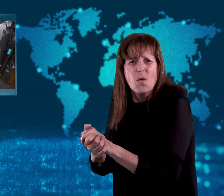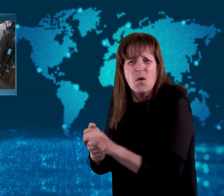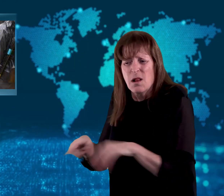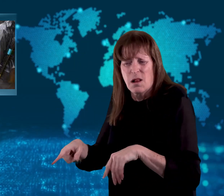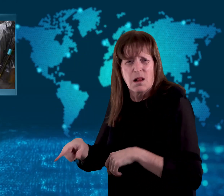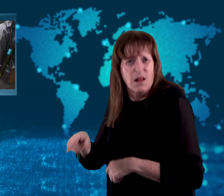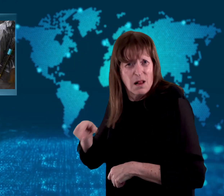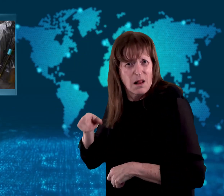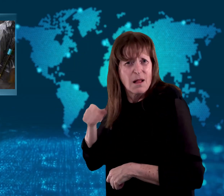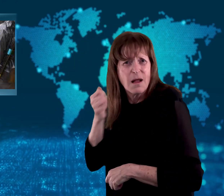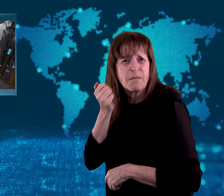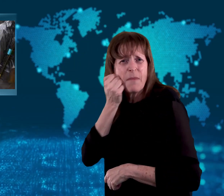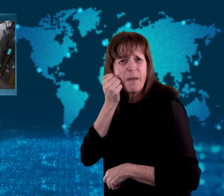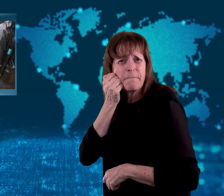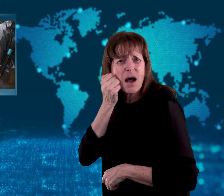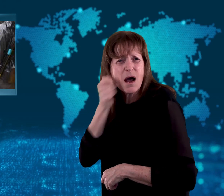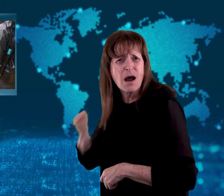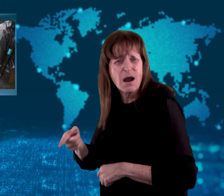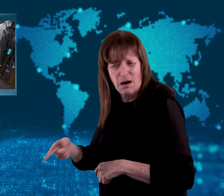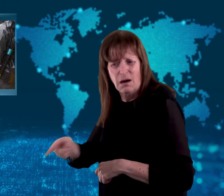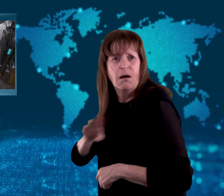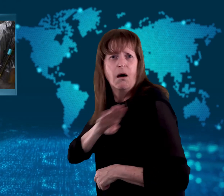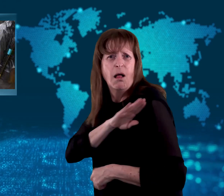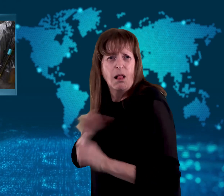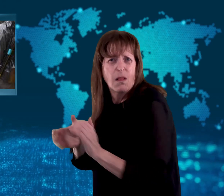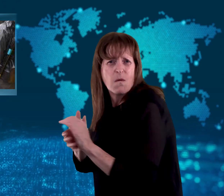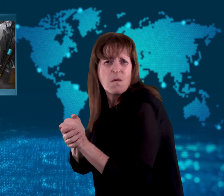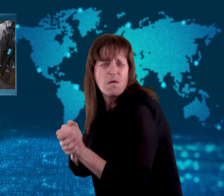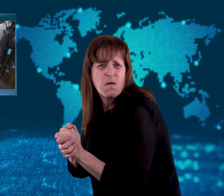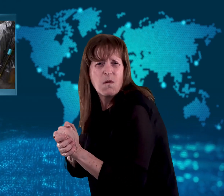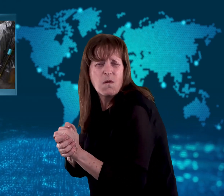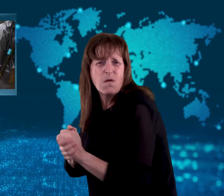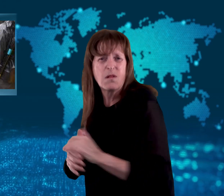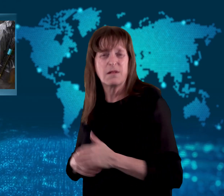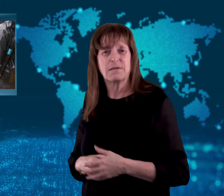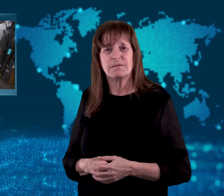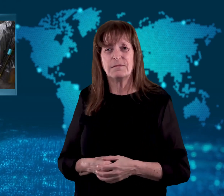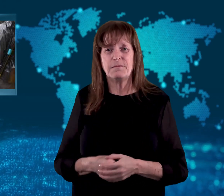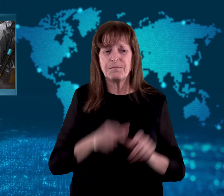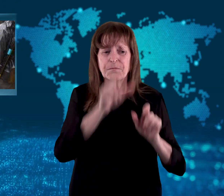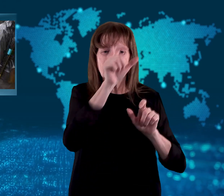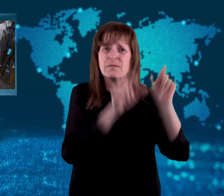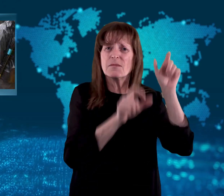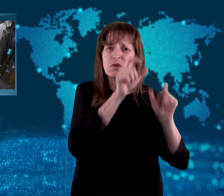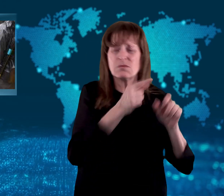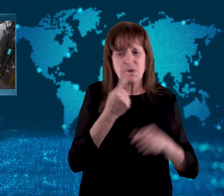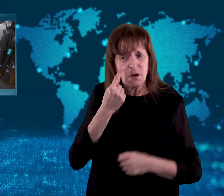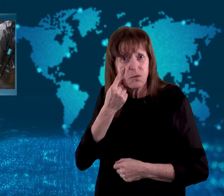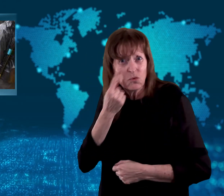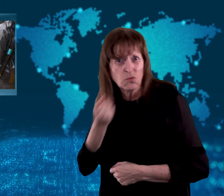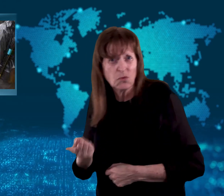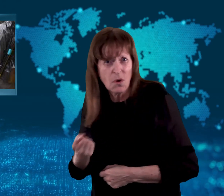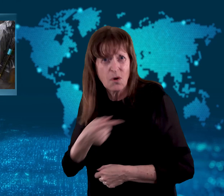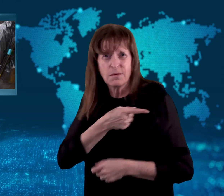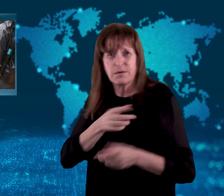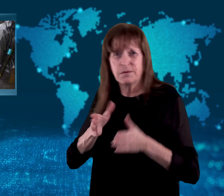Witnesses said others were impacted by the landslide as well.